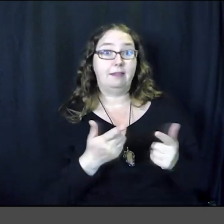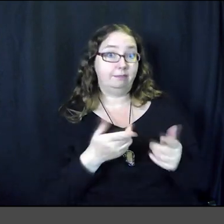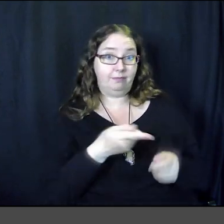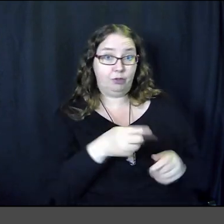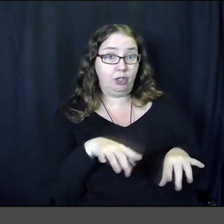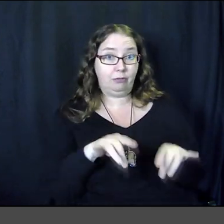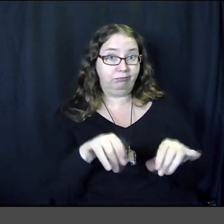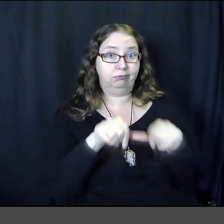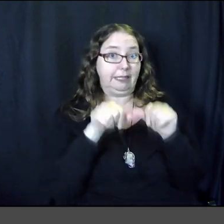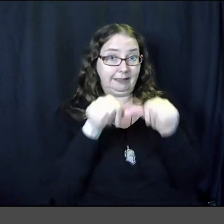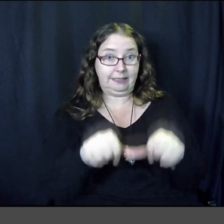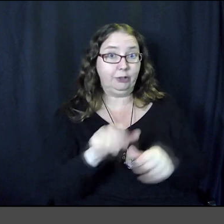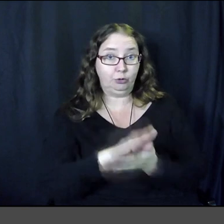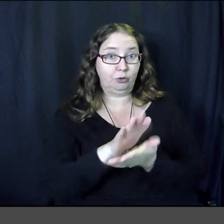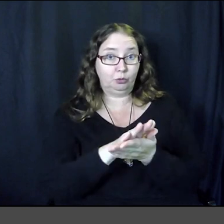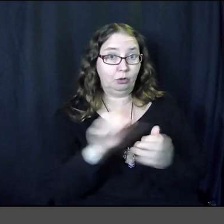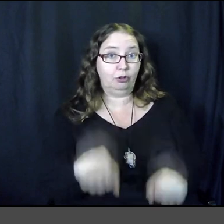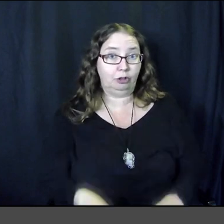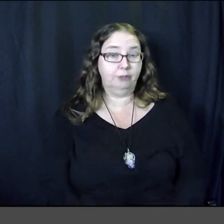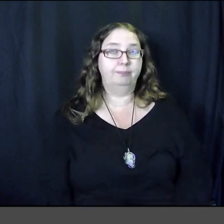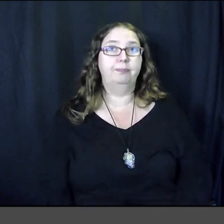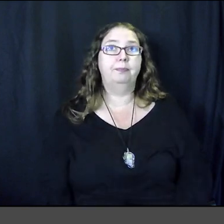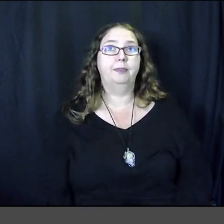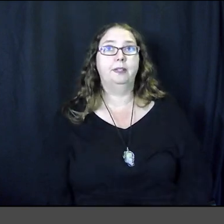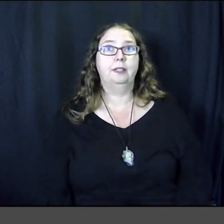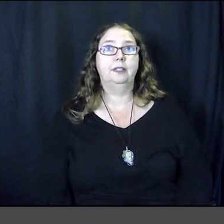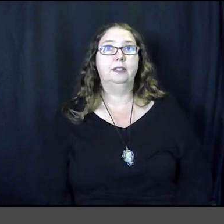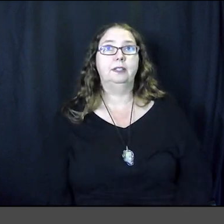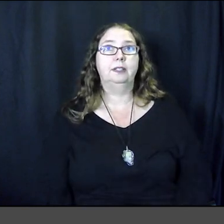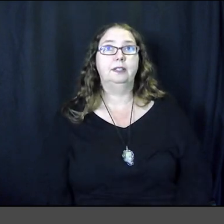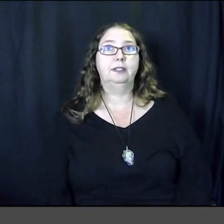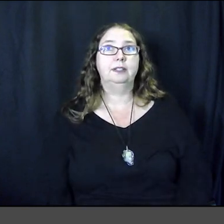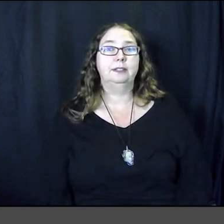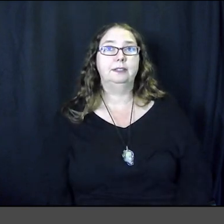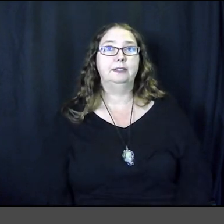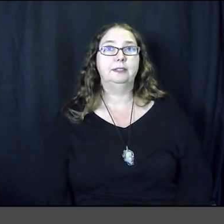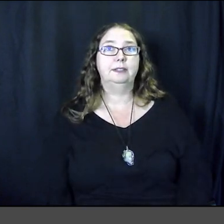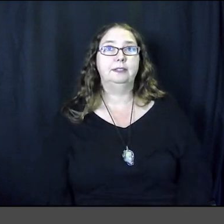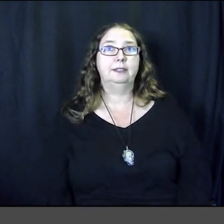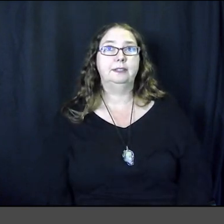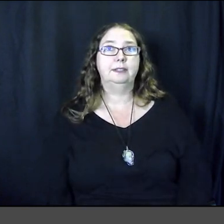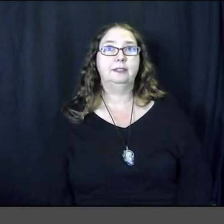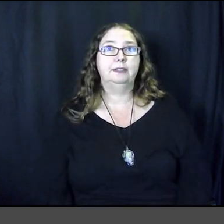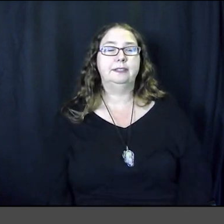AND I SAID, I SAID EVERYBODY, I SAID, PEOPLE I GOT I GOT SOMETHING TO TELL YOU.